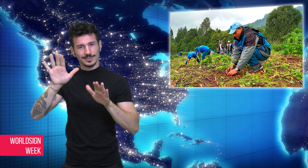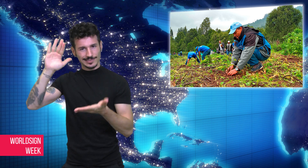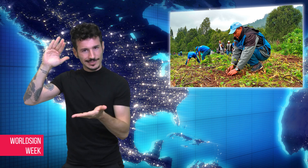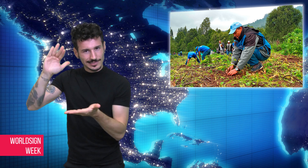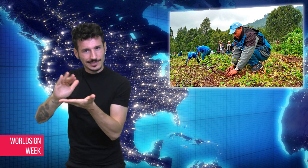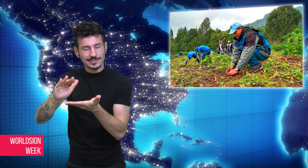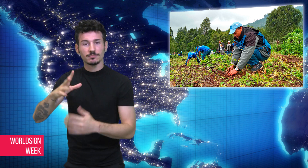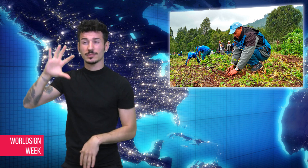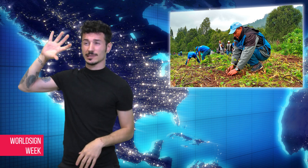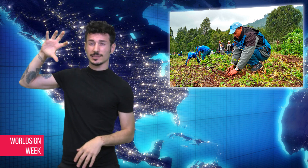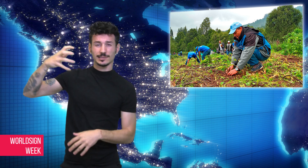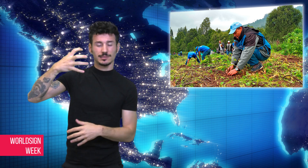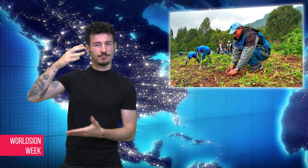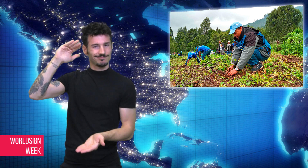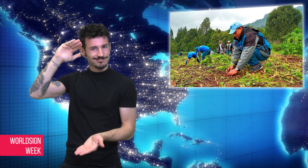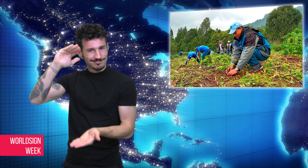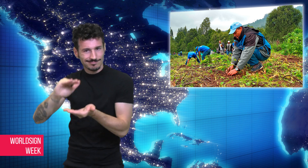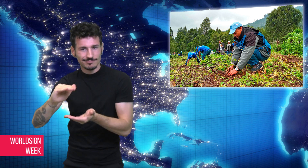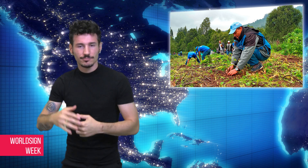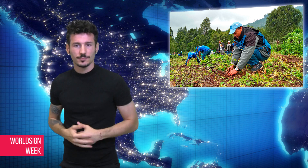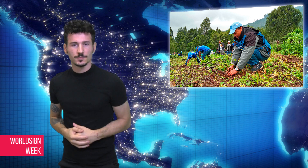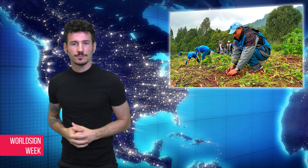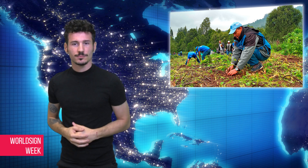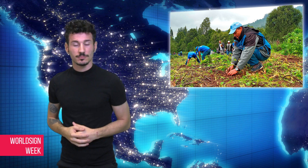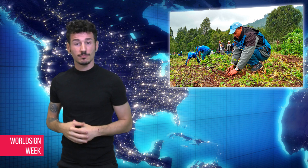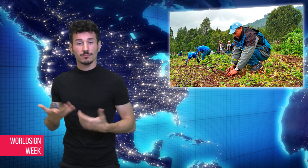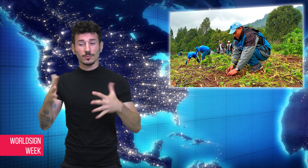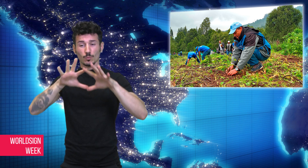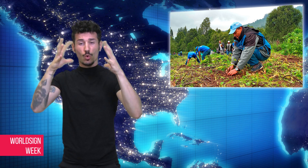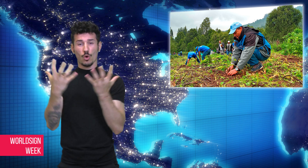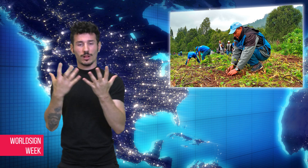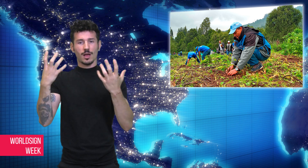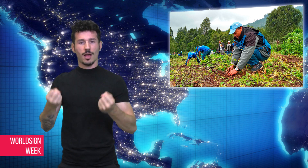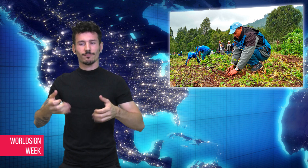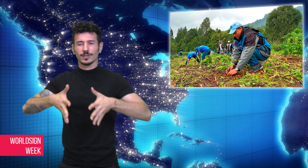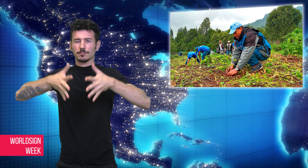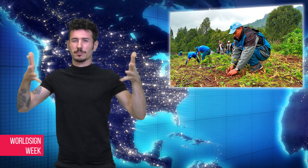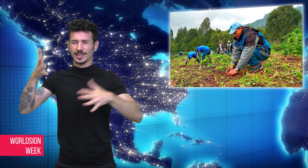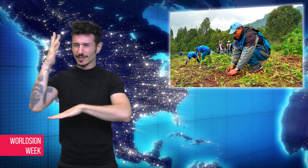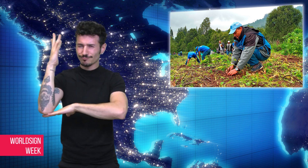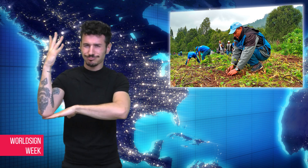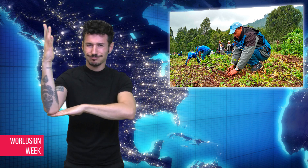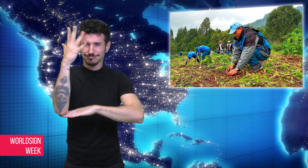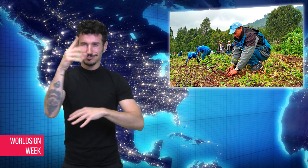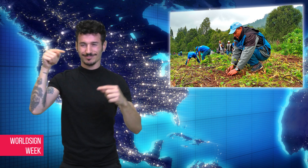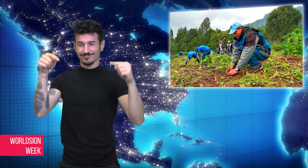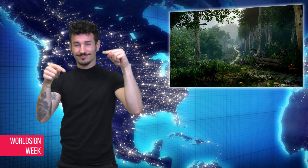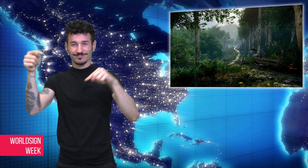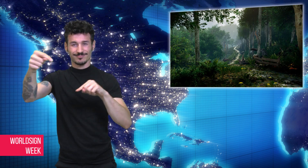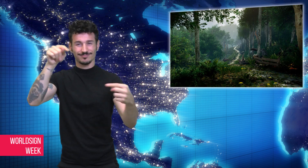carbon dioxide and heat. Huge forests are crucial for lessening the heating